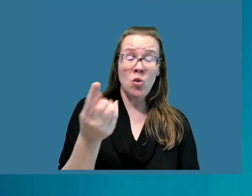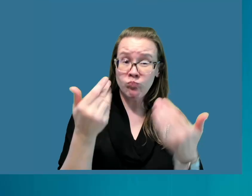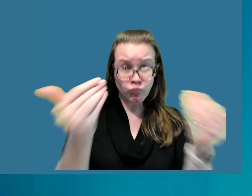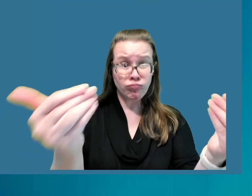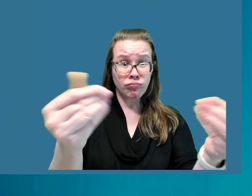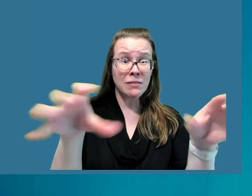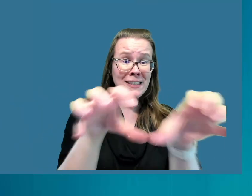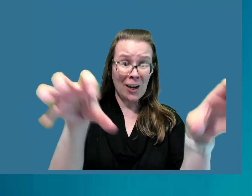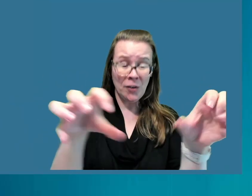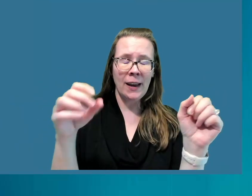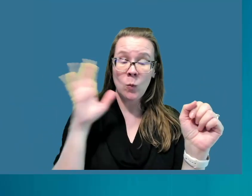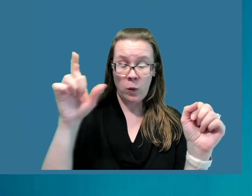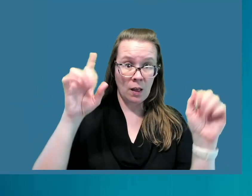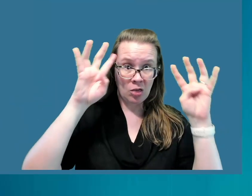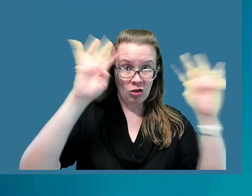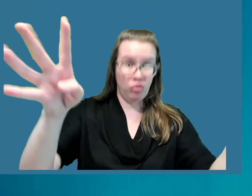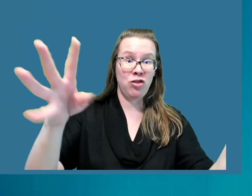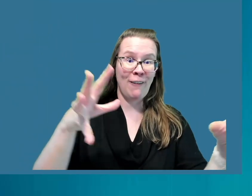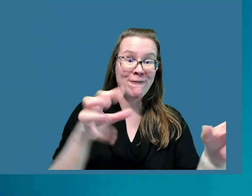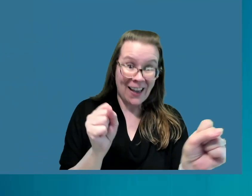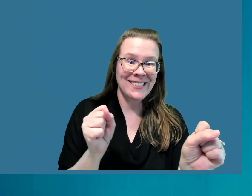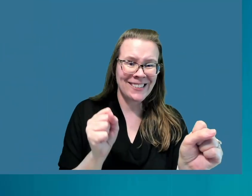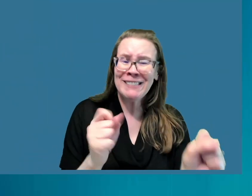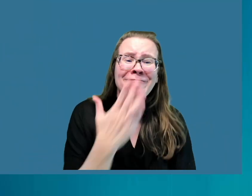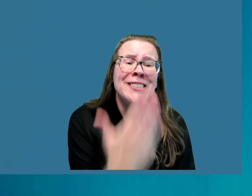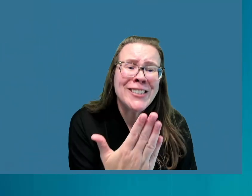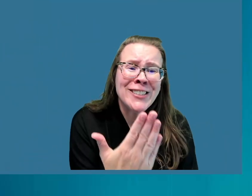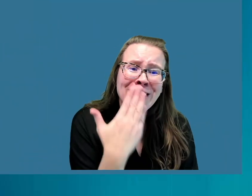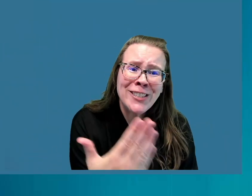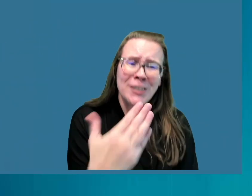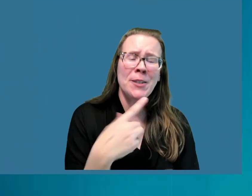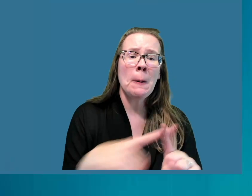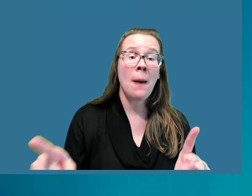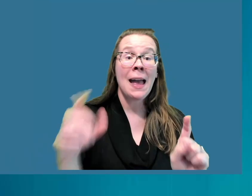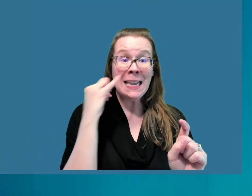So now, for decorating, um, cookies--especially if you're working with kids. You want them to